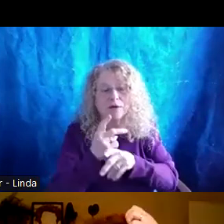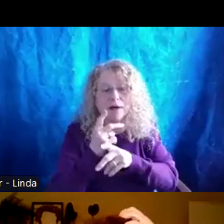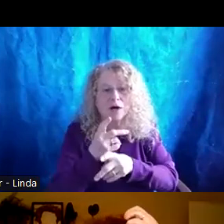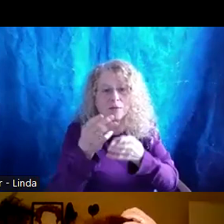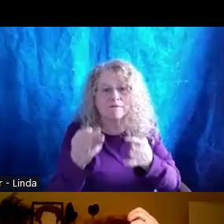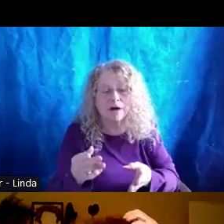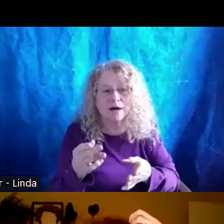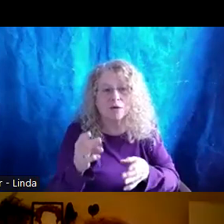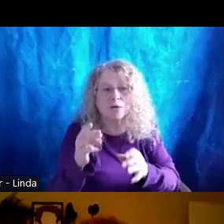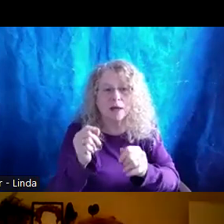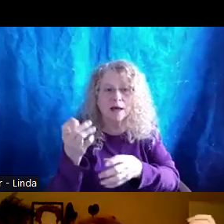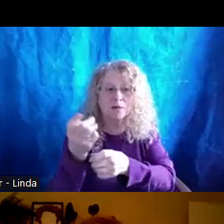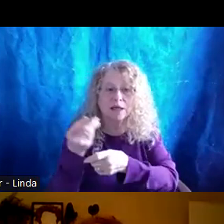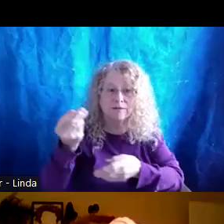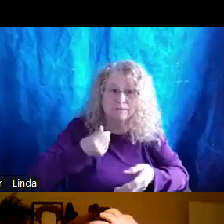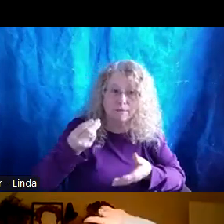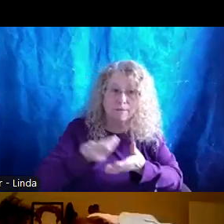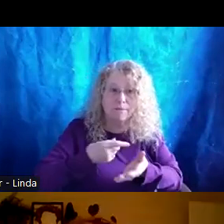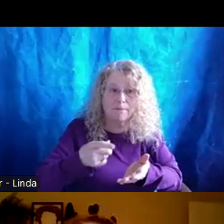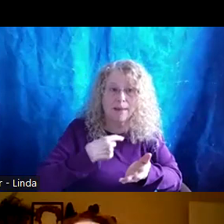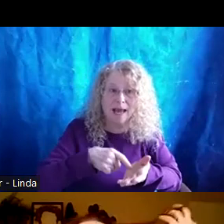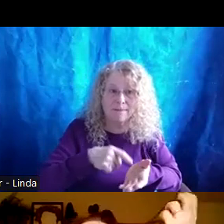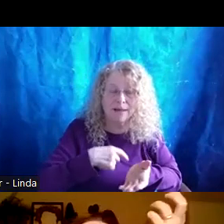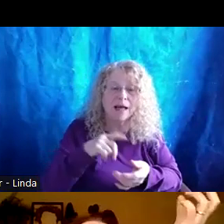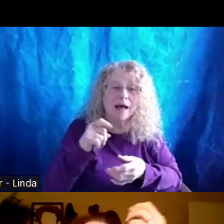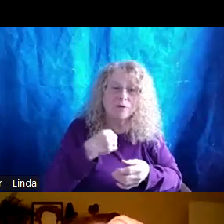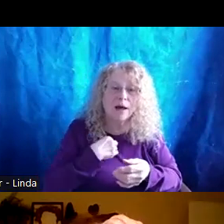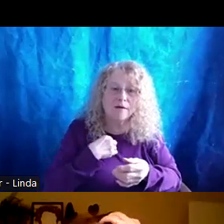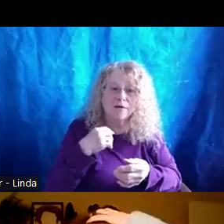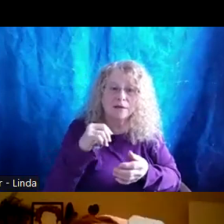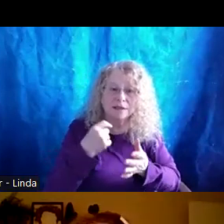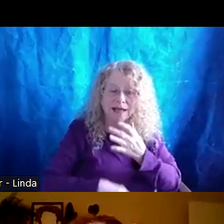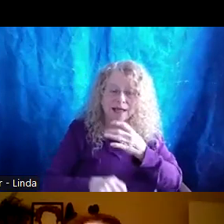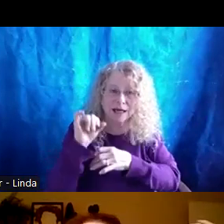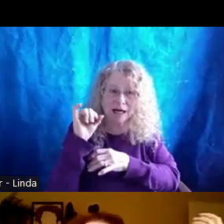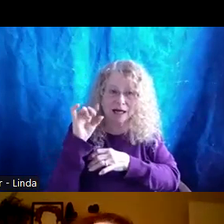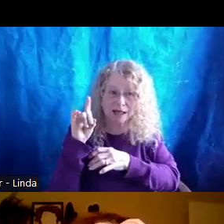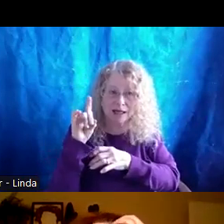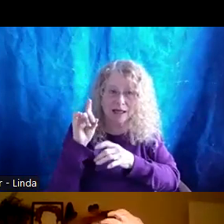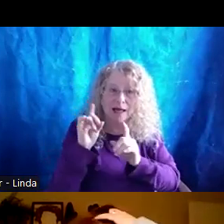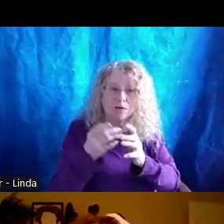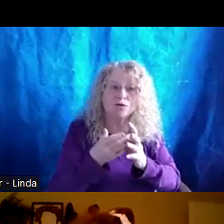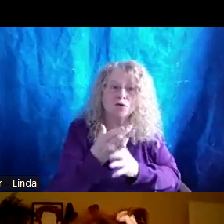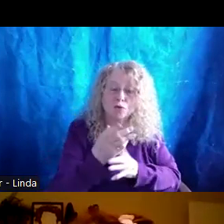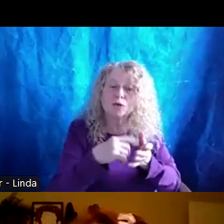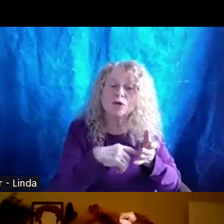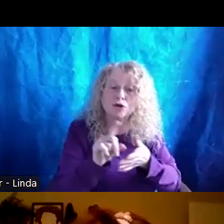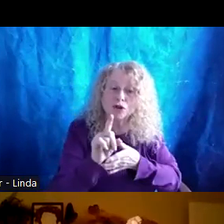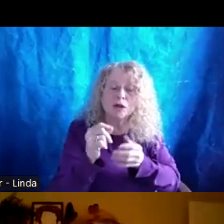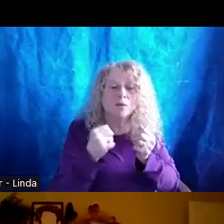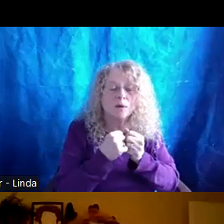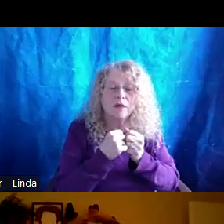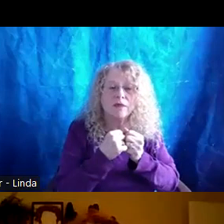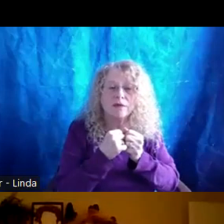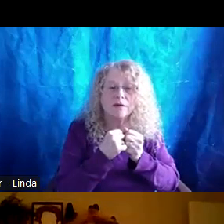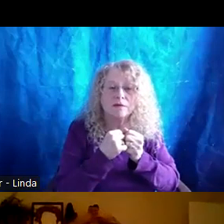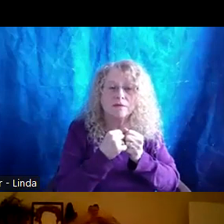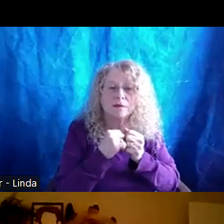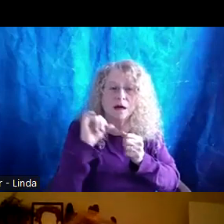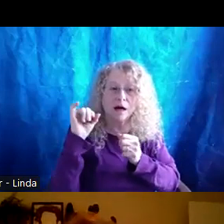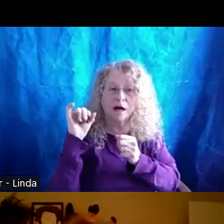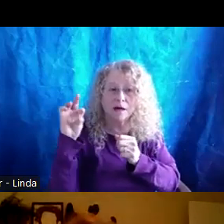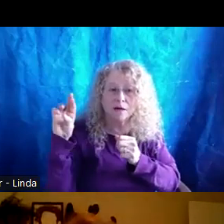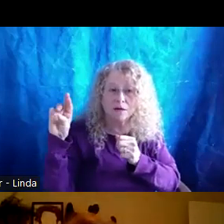VALID TAX ID AND THE DIRECT PAY UNIT DOES RUN THAT THROUGH A CHECK WITH THE IRS, BUT